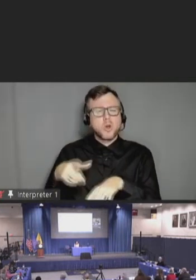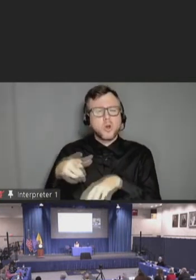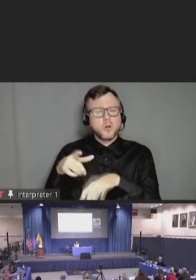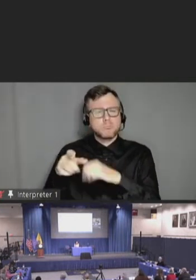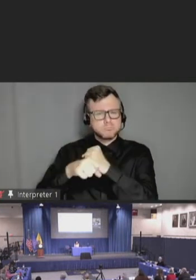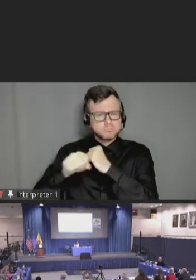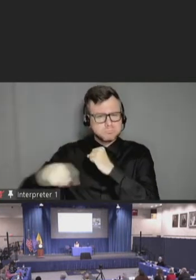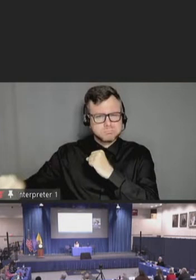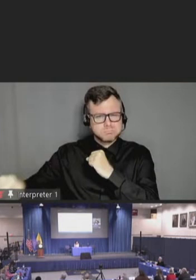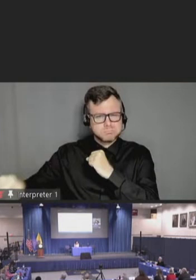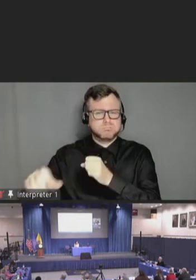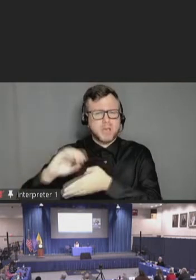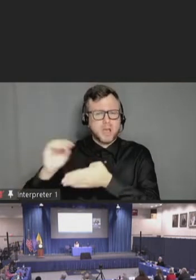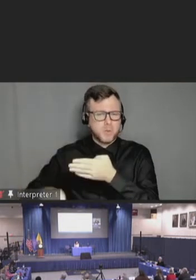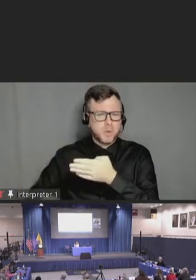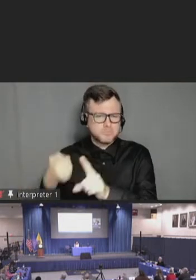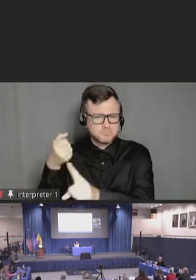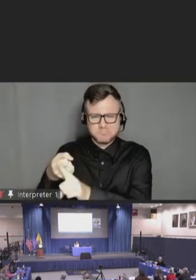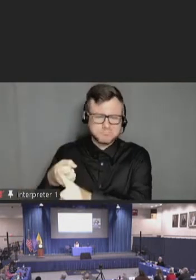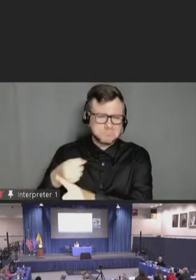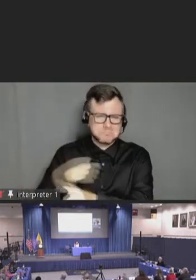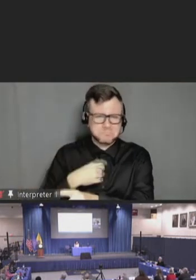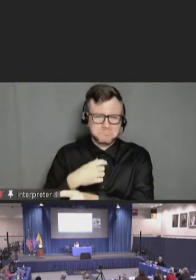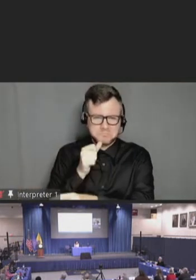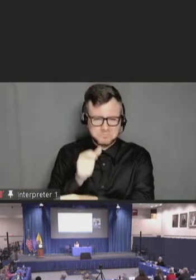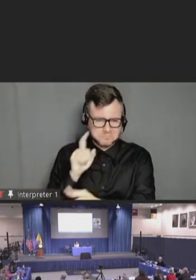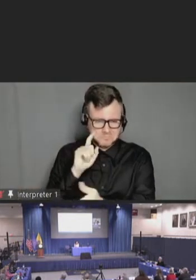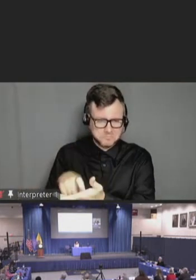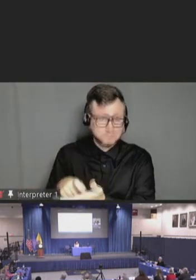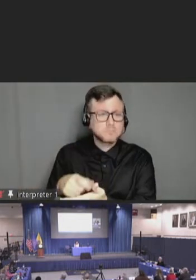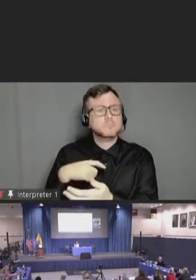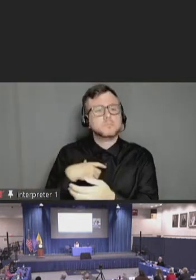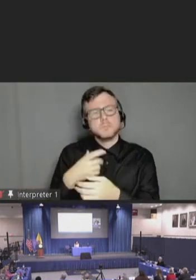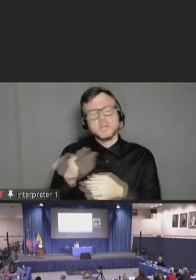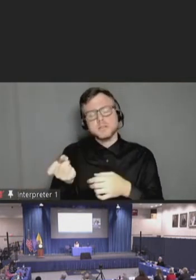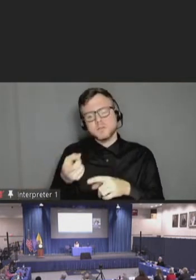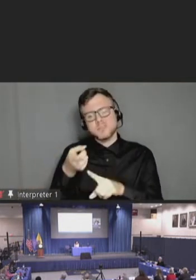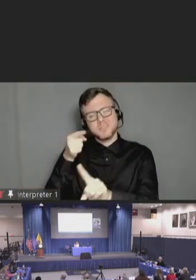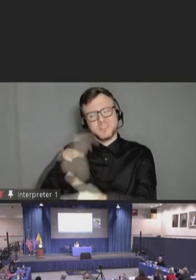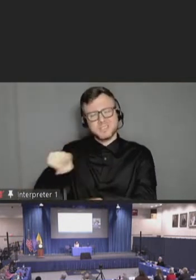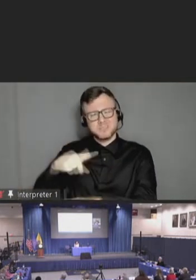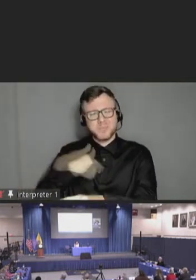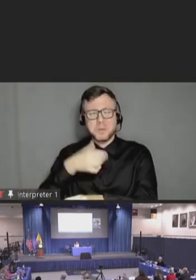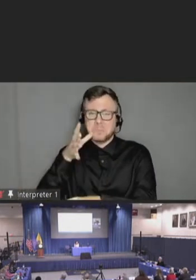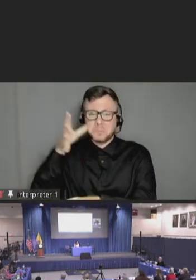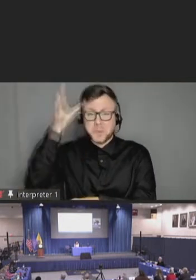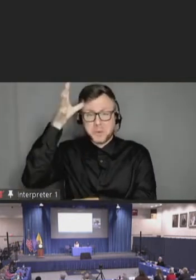And this was an area of concern voiced by public -- by the public, by parents.